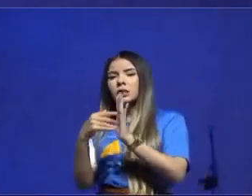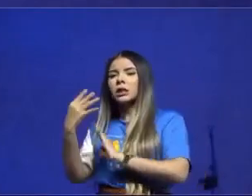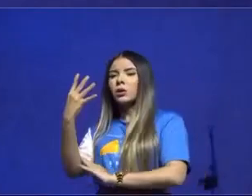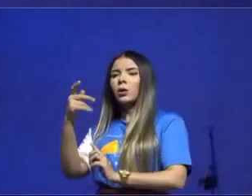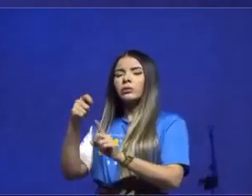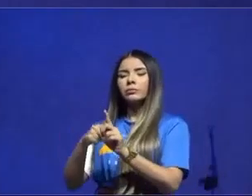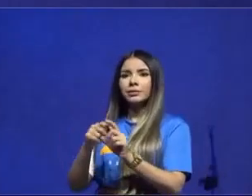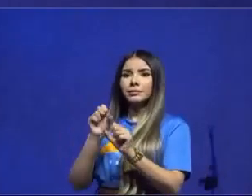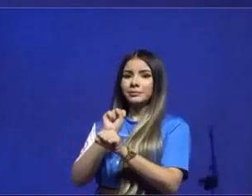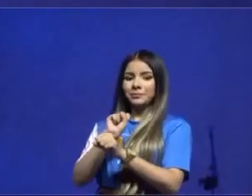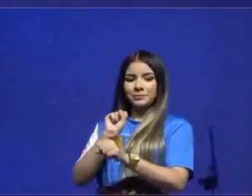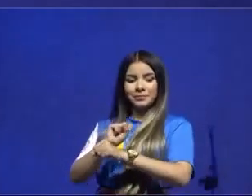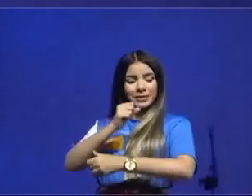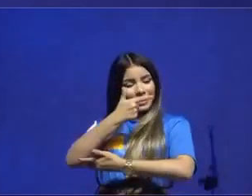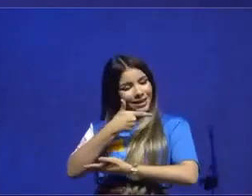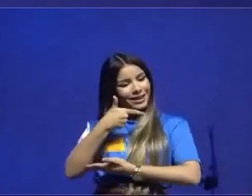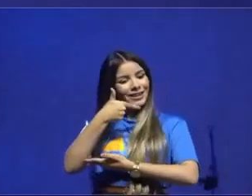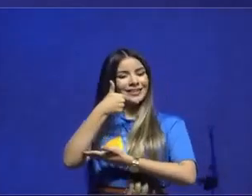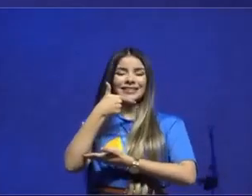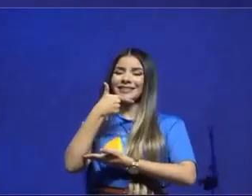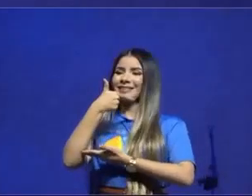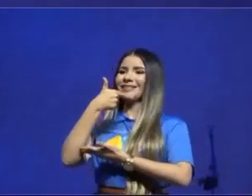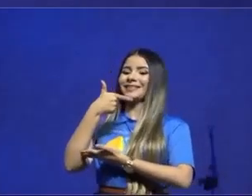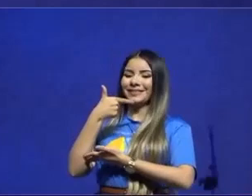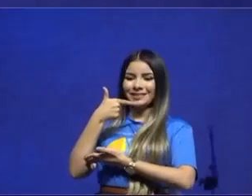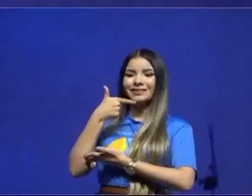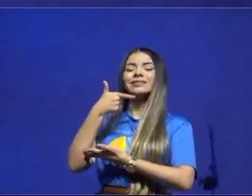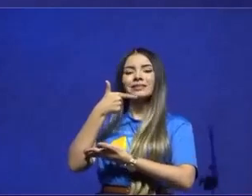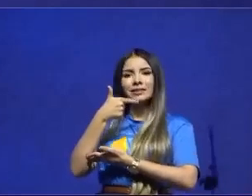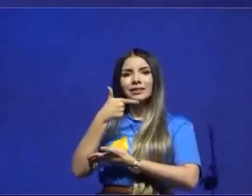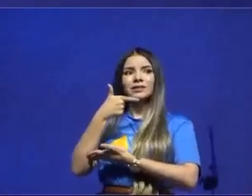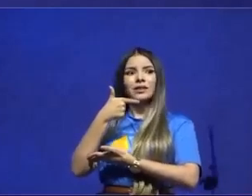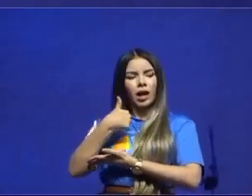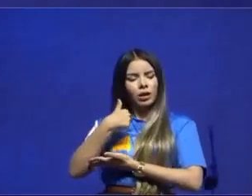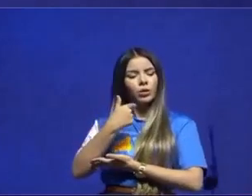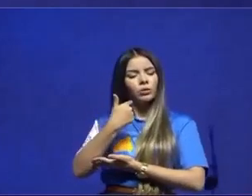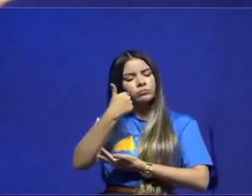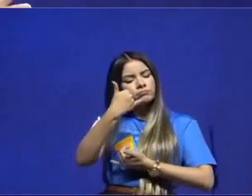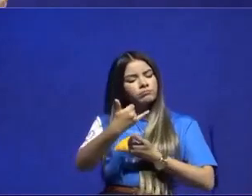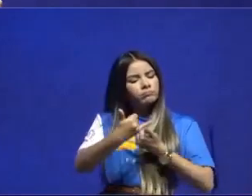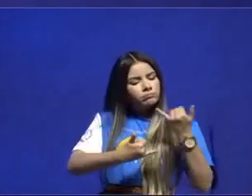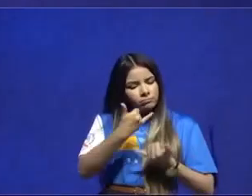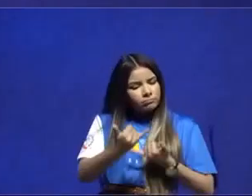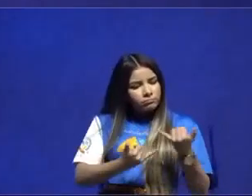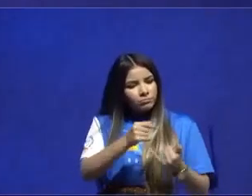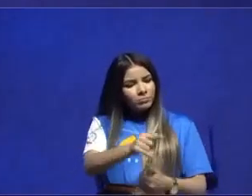social smile, which is that smile in response to interaction with another person when the mother makes that